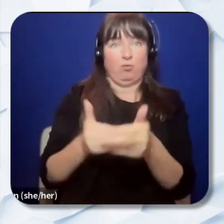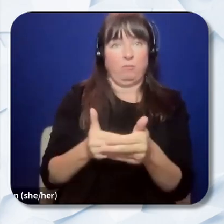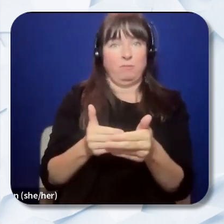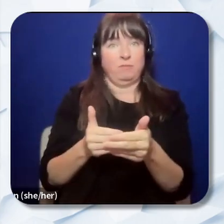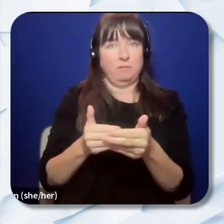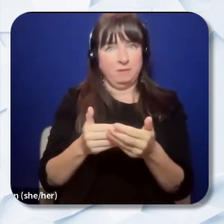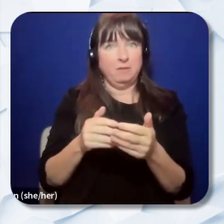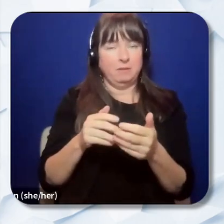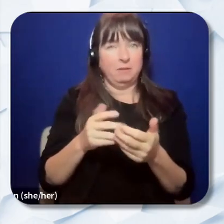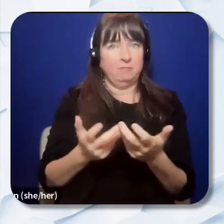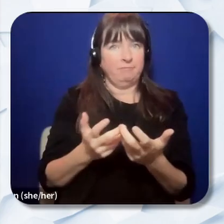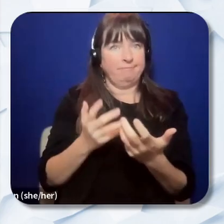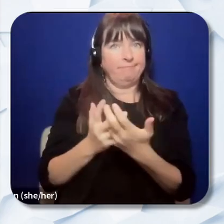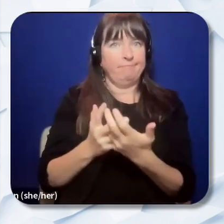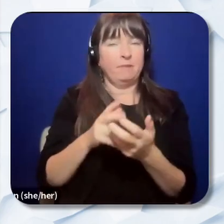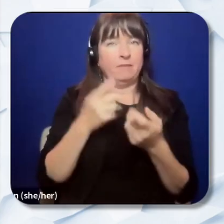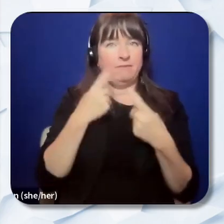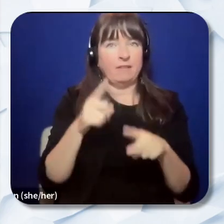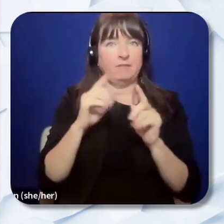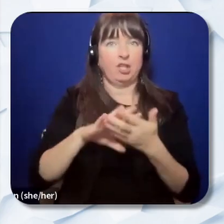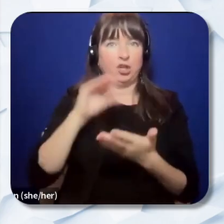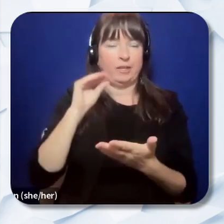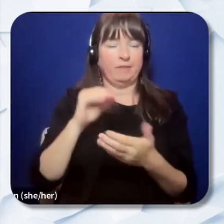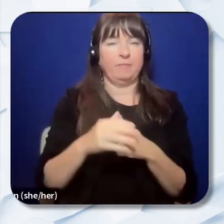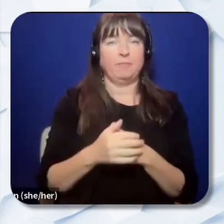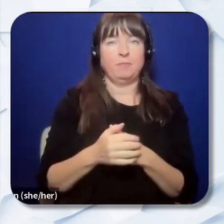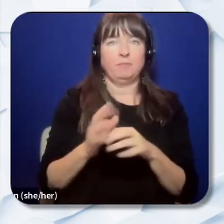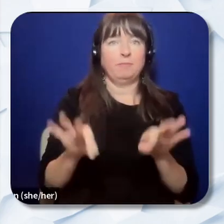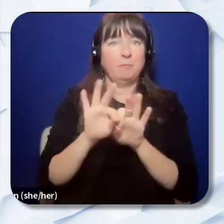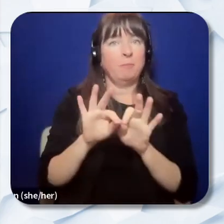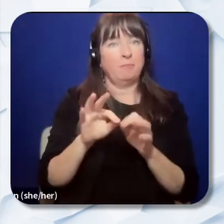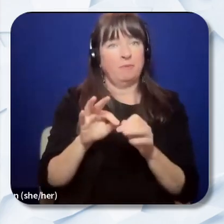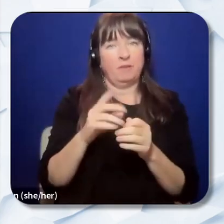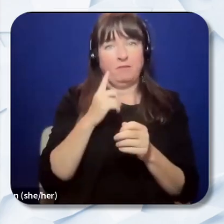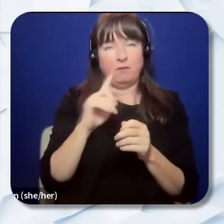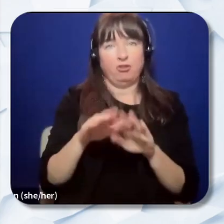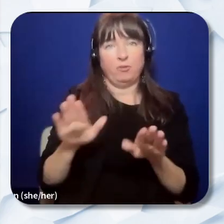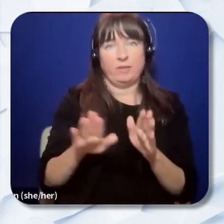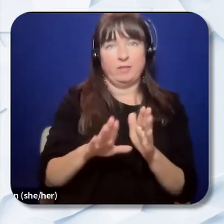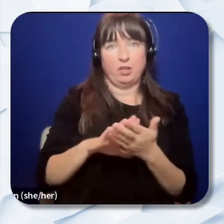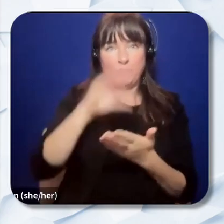teaching and learning. Crucial components for children's learning and development. Next slide